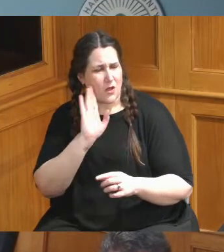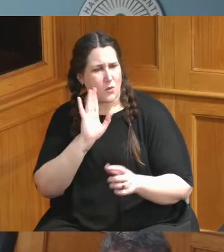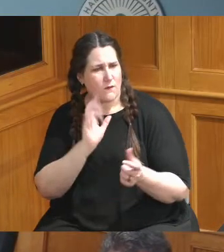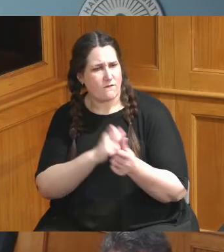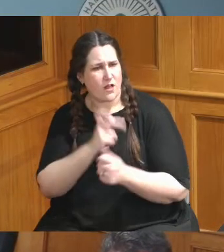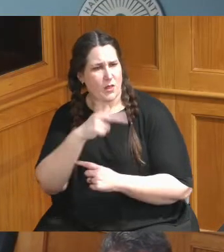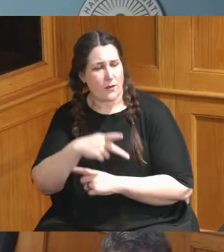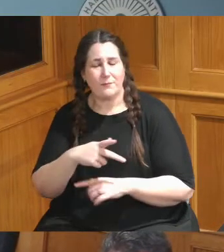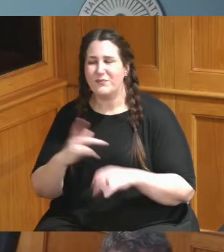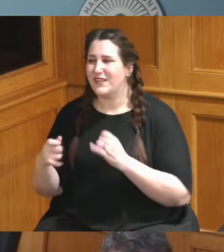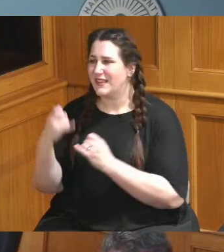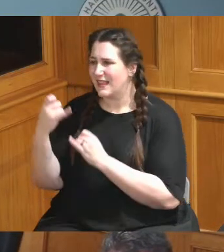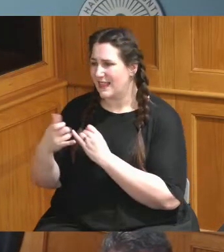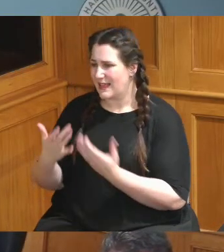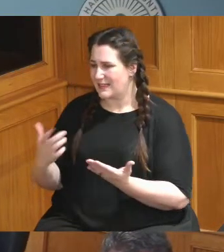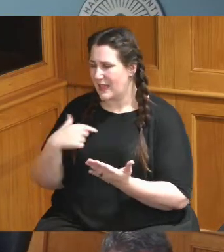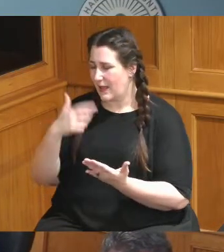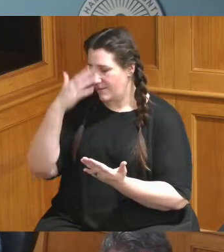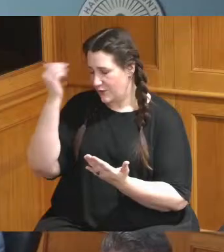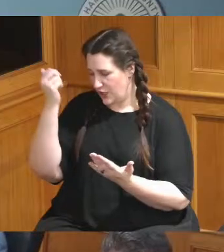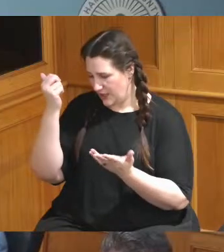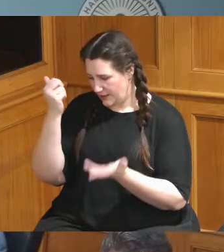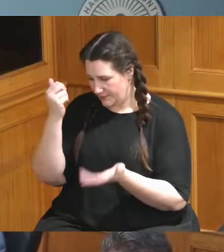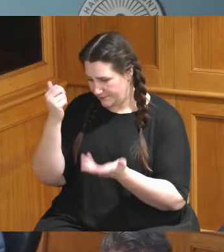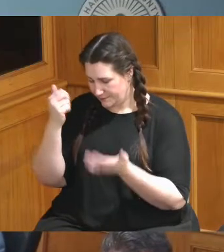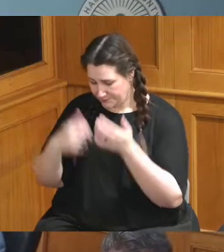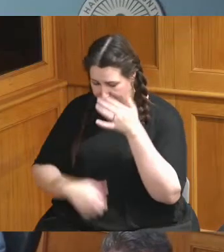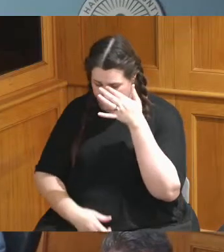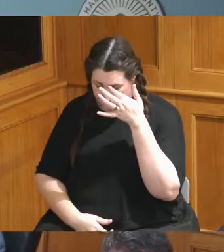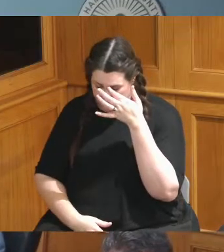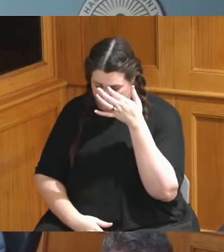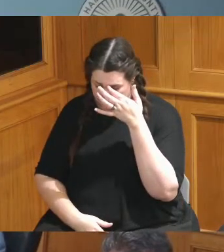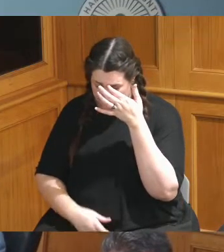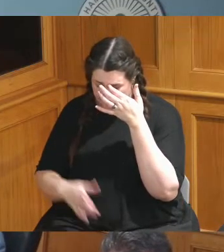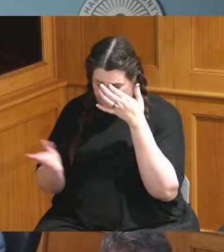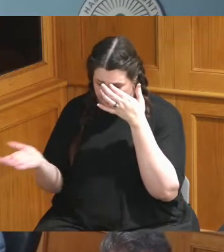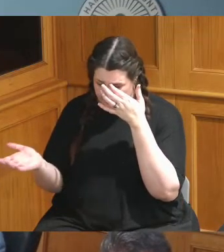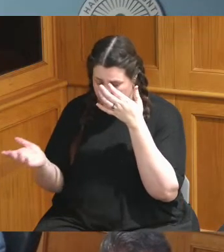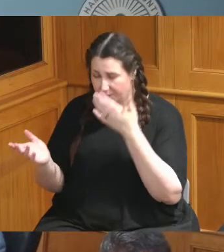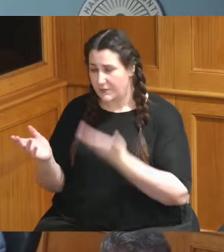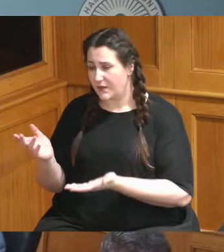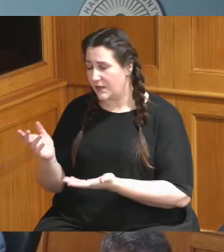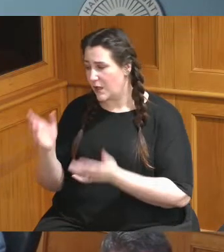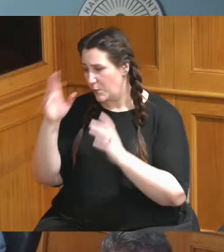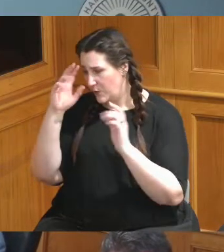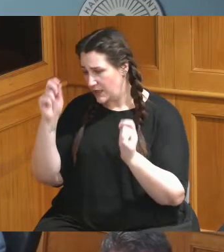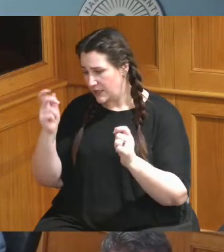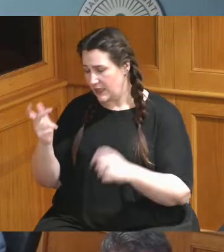then the last thing I forgot to say, Commissioner President Dumas, all three of us probably know,